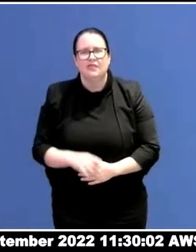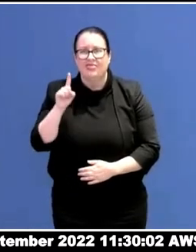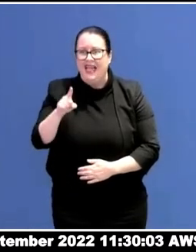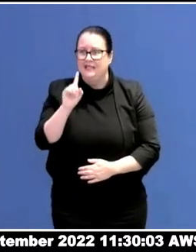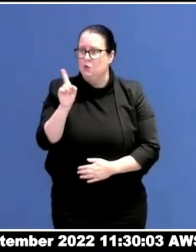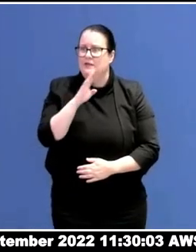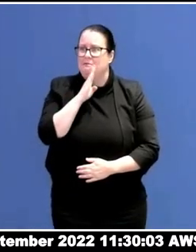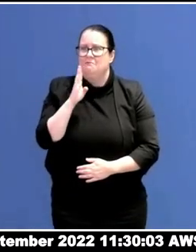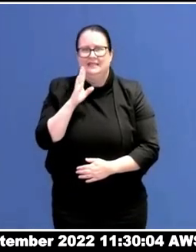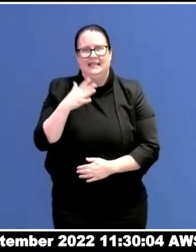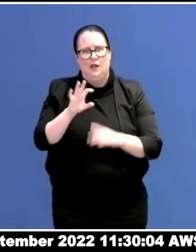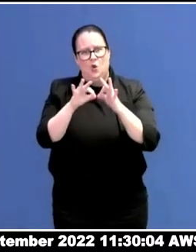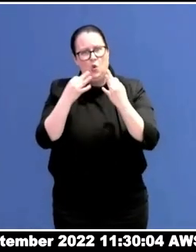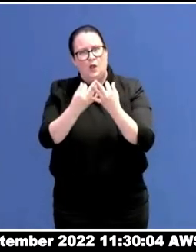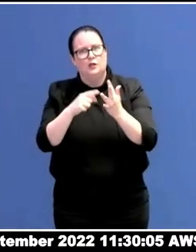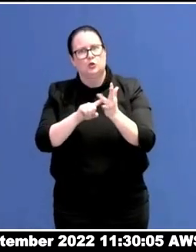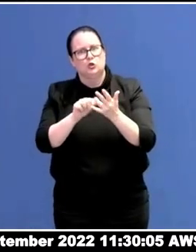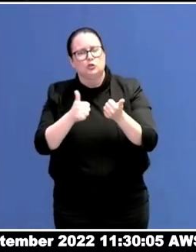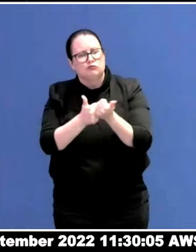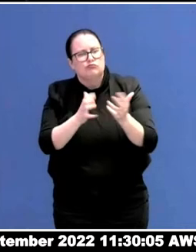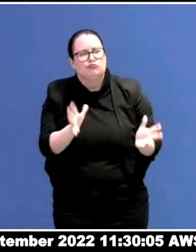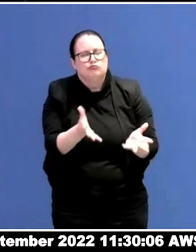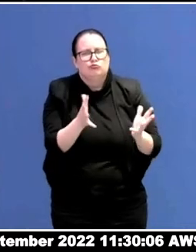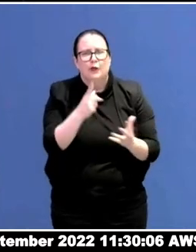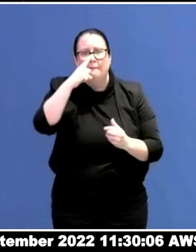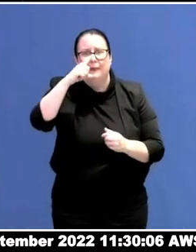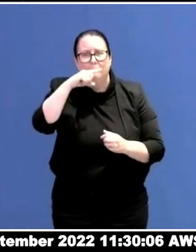That is a missing link in the prison system and then too often we leave people feeling